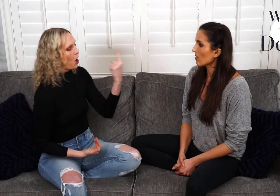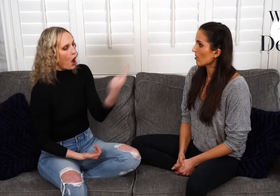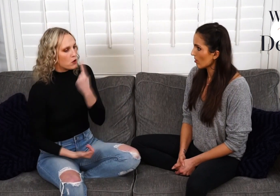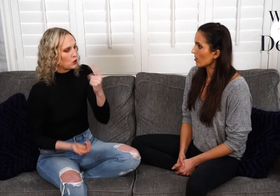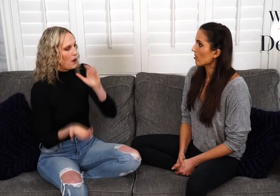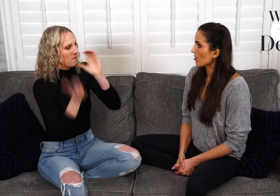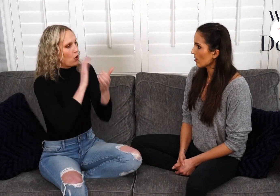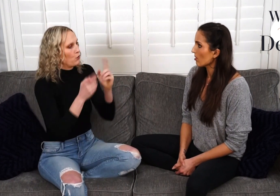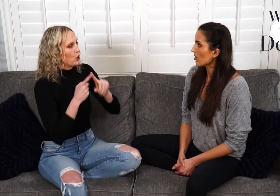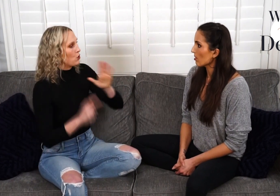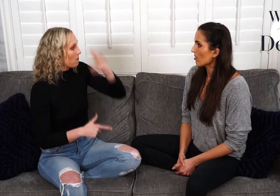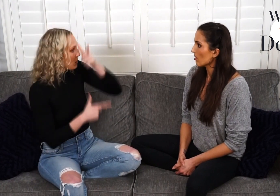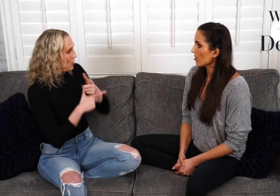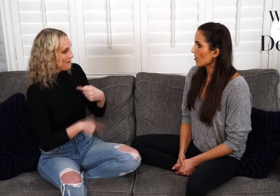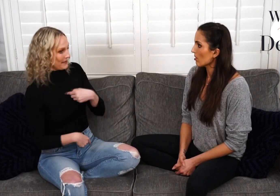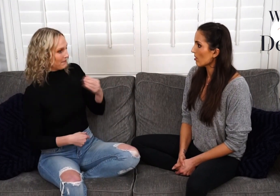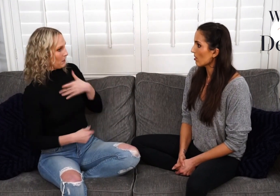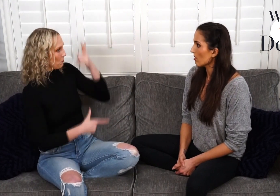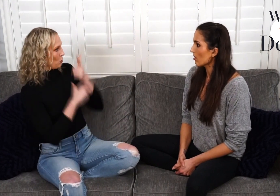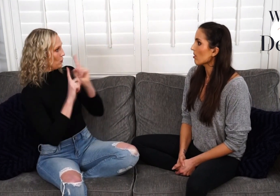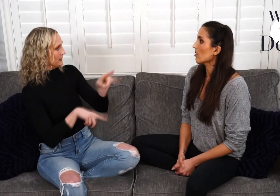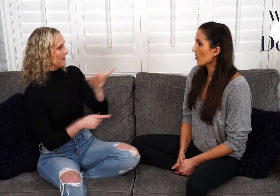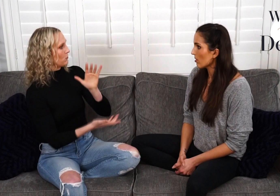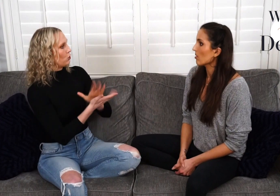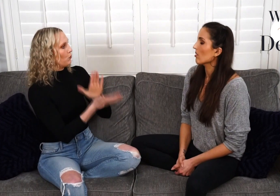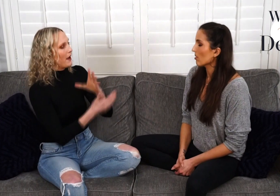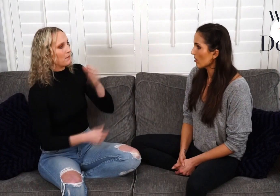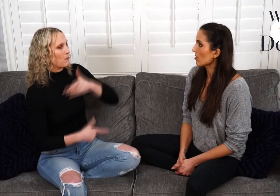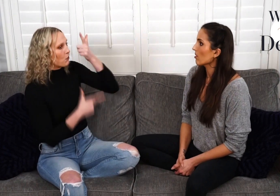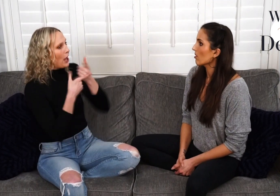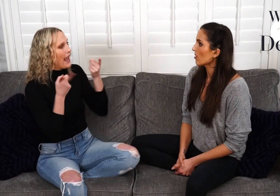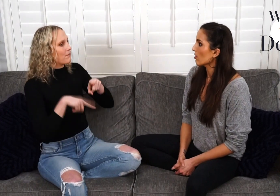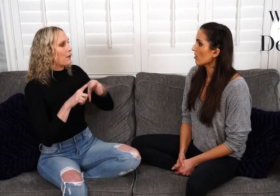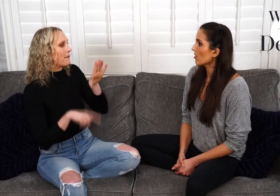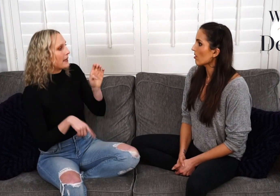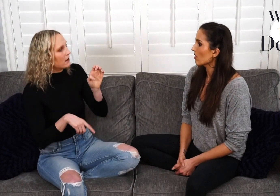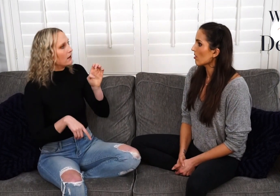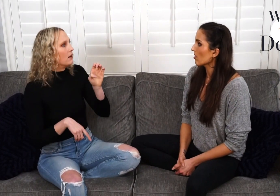and my school always compared me to my brother my brother went to the same school and he happened